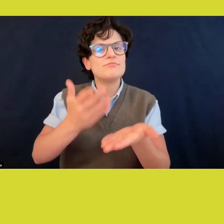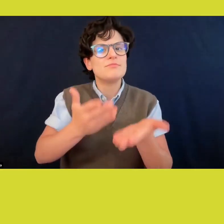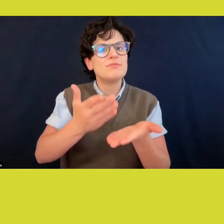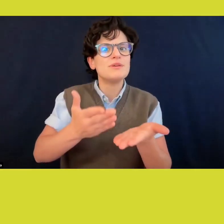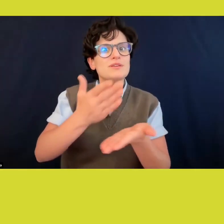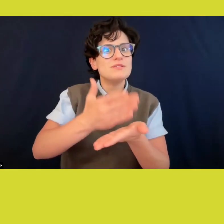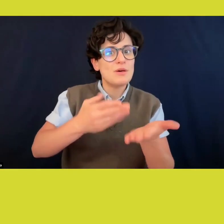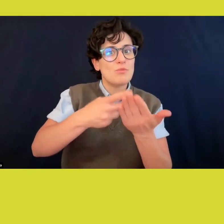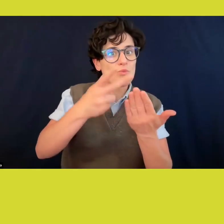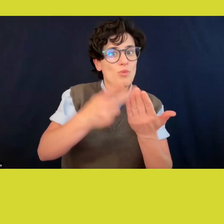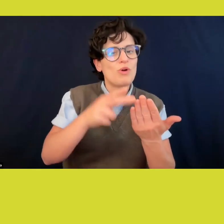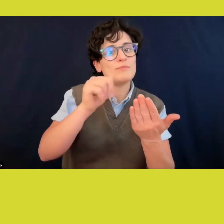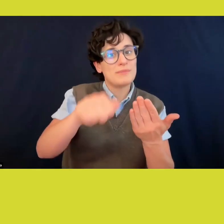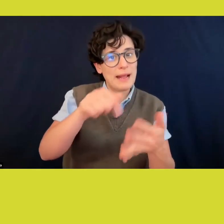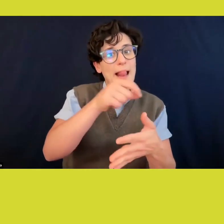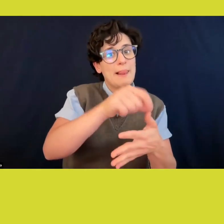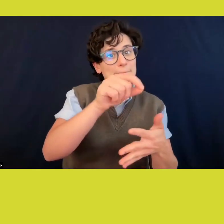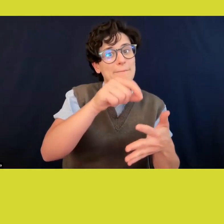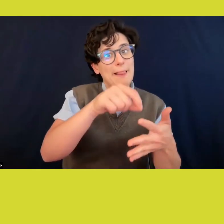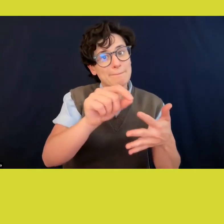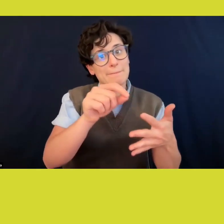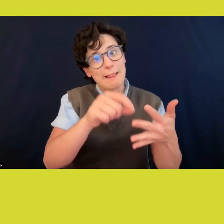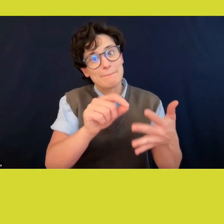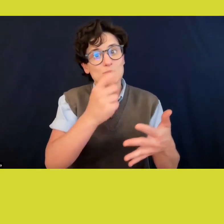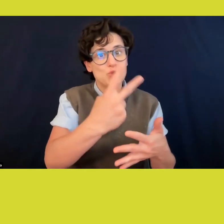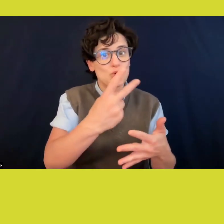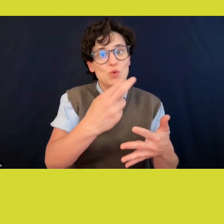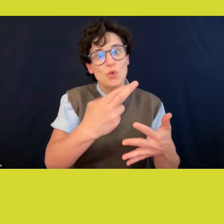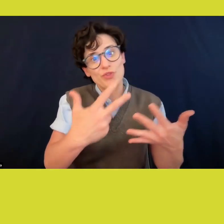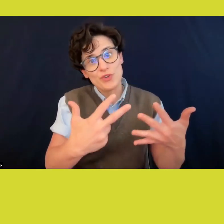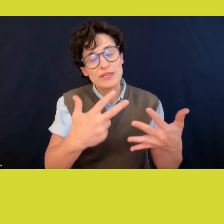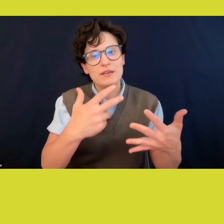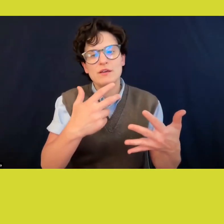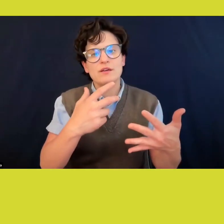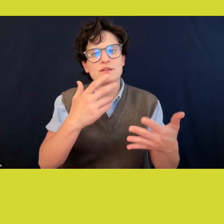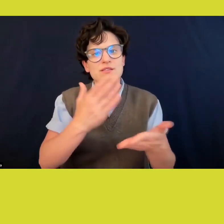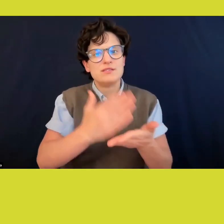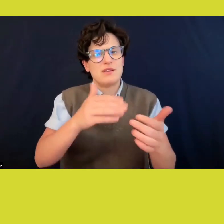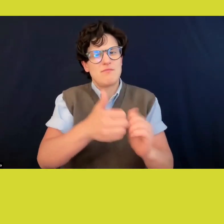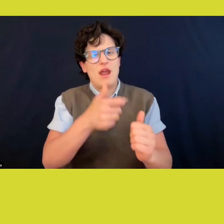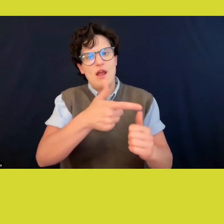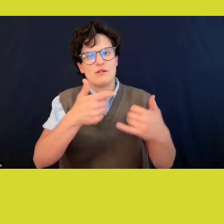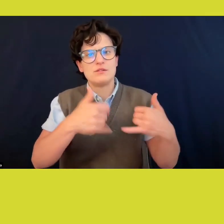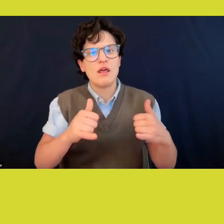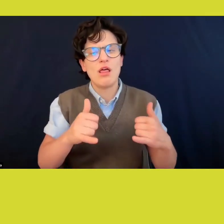three of them and somehow they're still uh considering themselves calling themselves housing first and